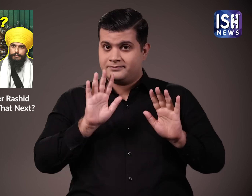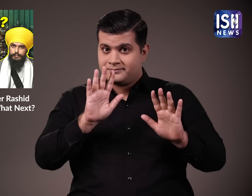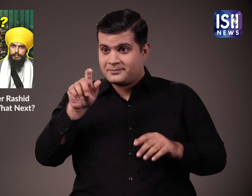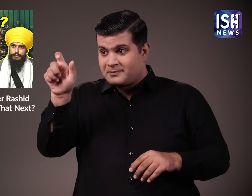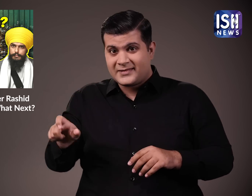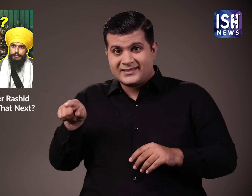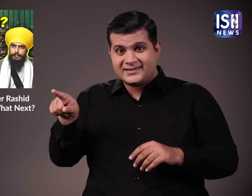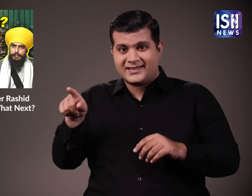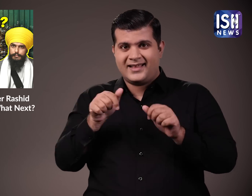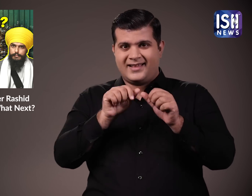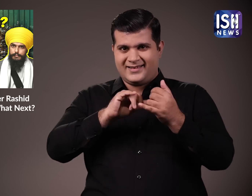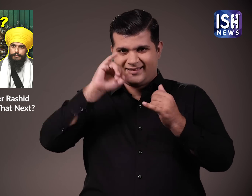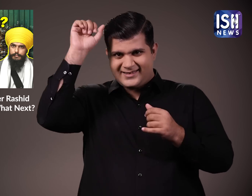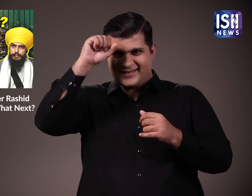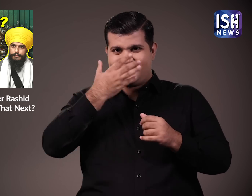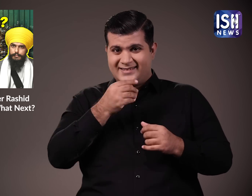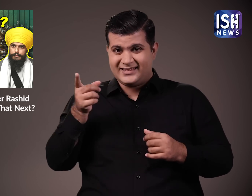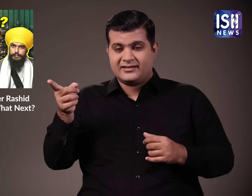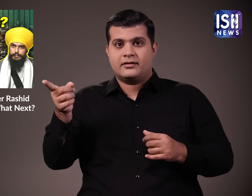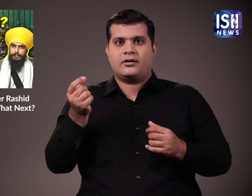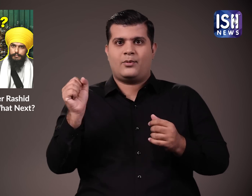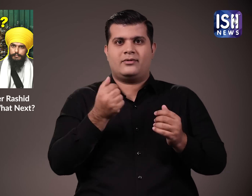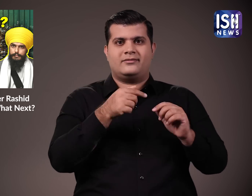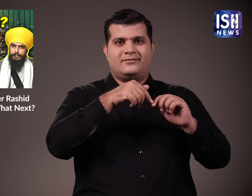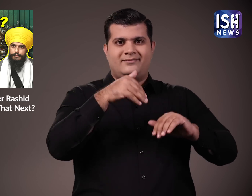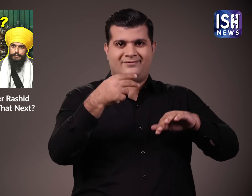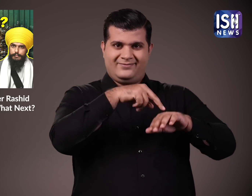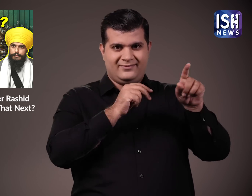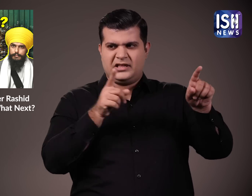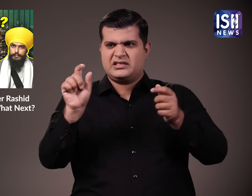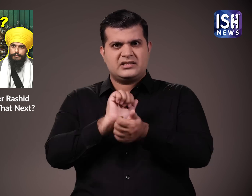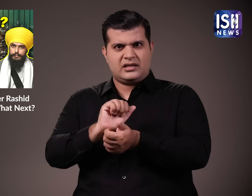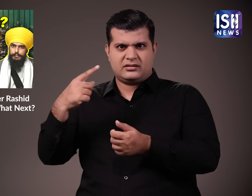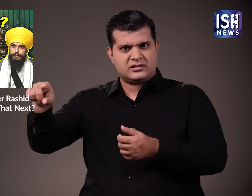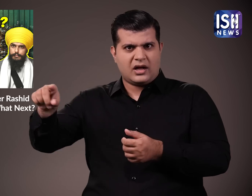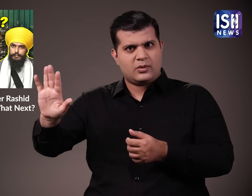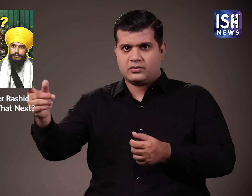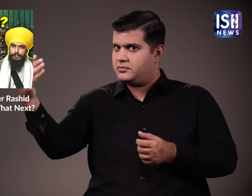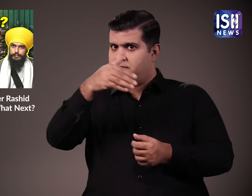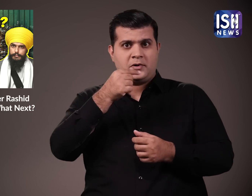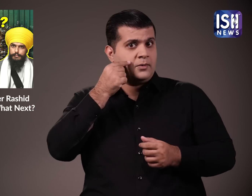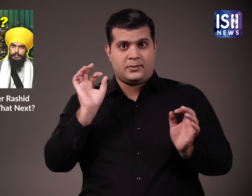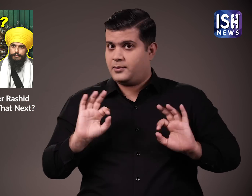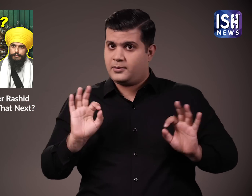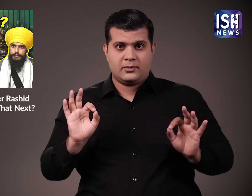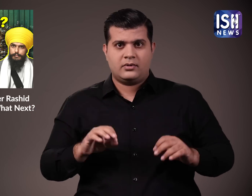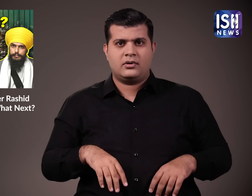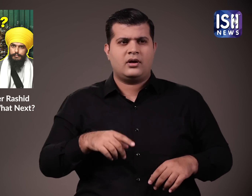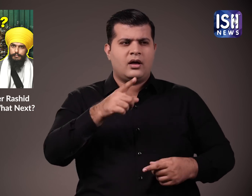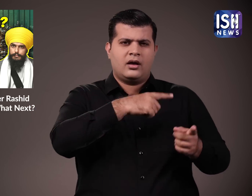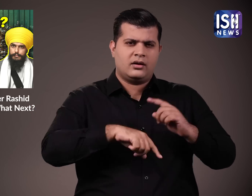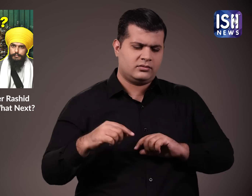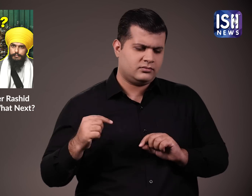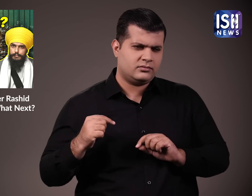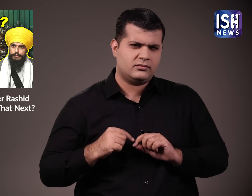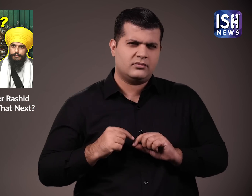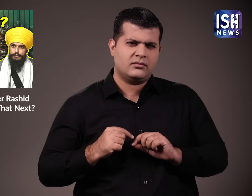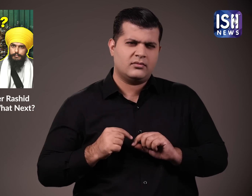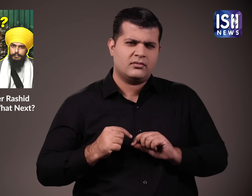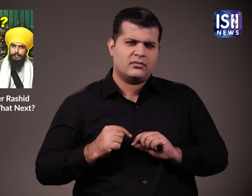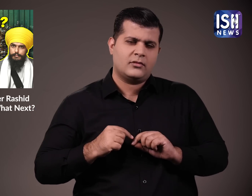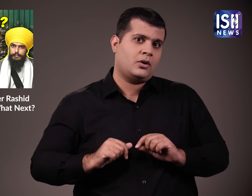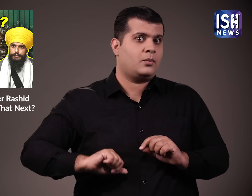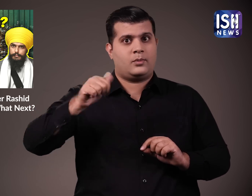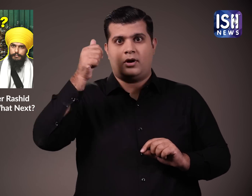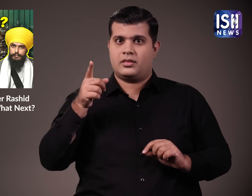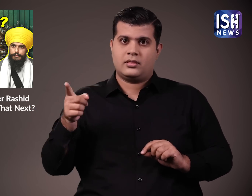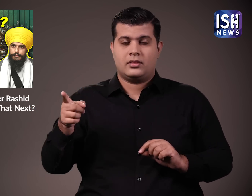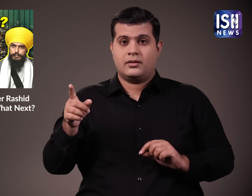Due to his arrest, he did not visit Khadoor Sahib for campaigning, yet he won by a huge margin of votes.